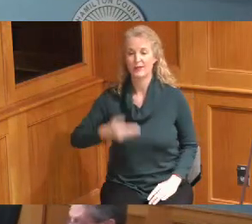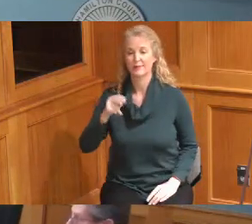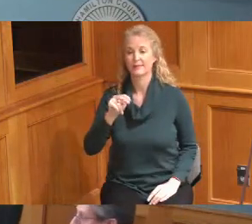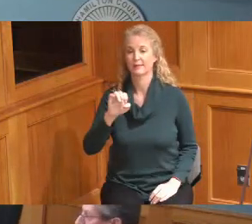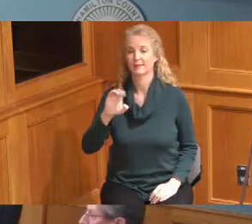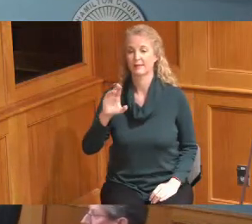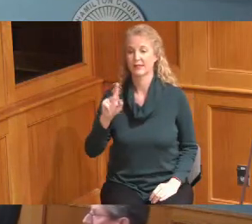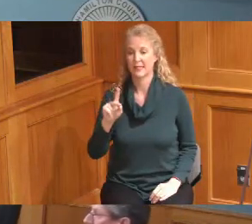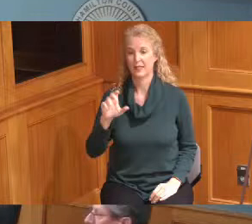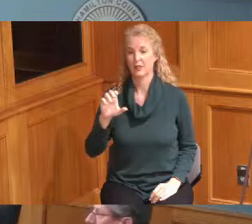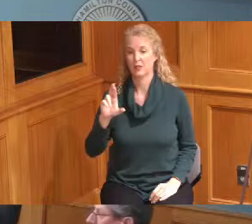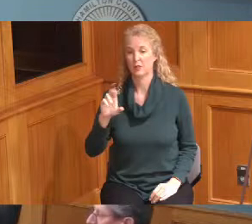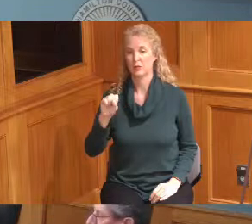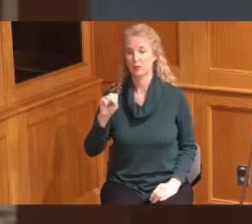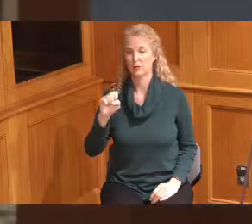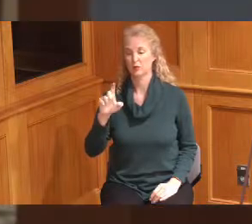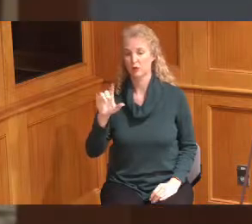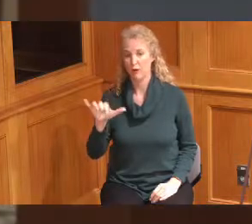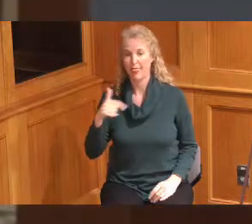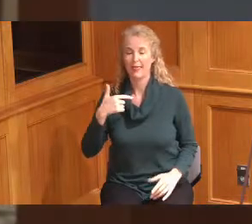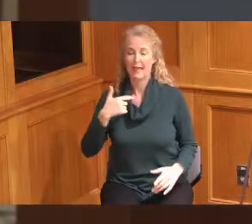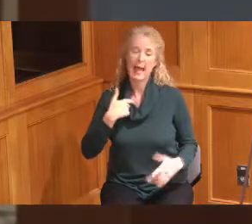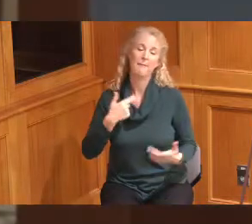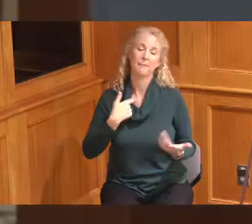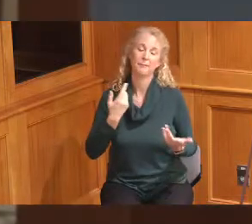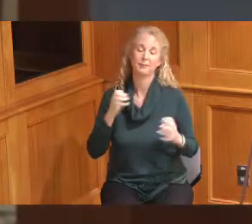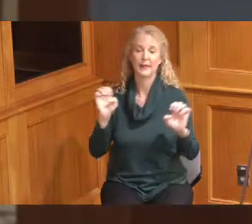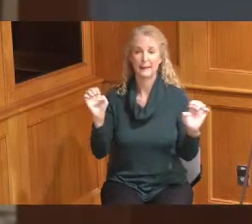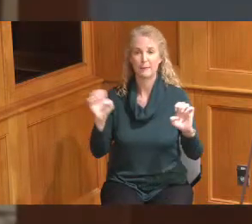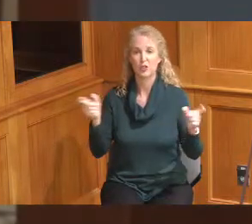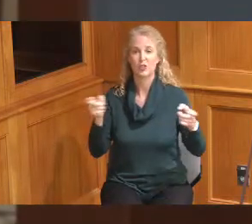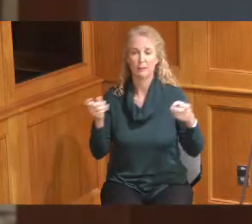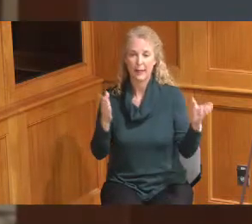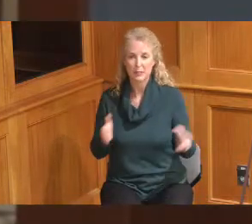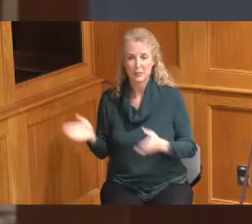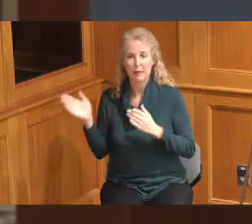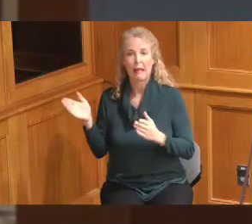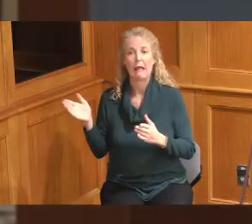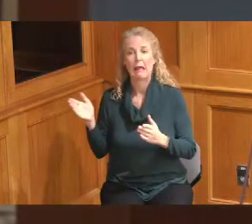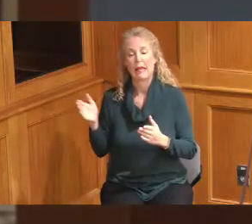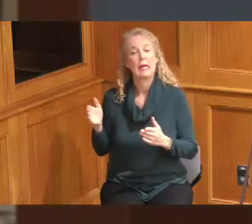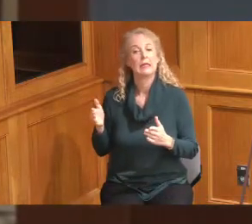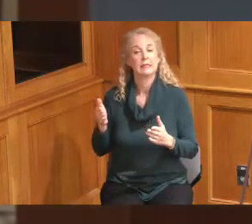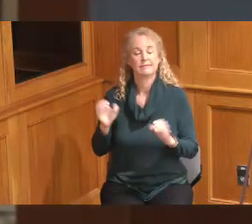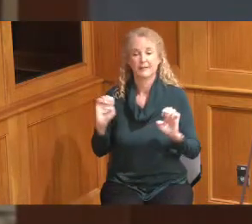Security Agency so today I'm here to present an update of the County's Emergency Operations plan